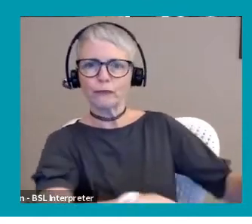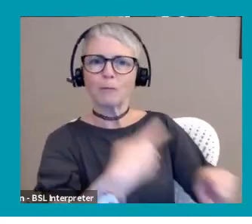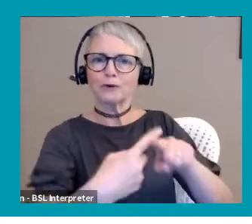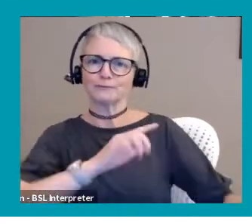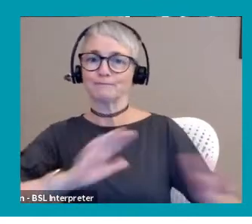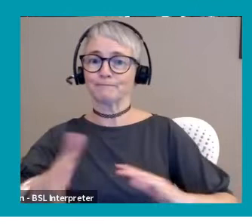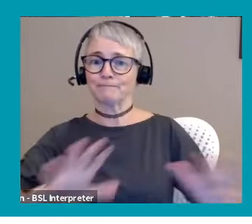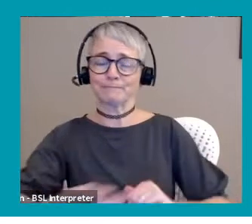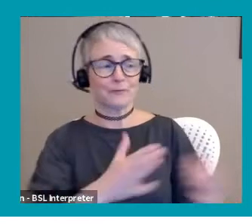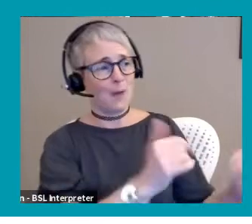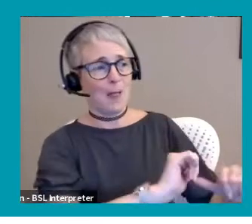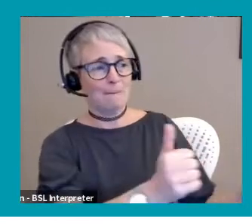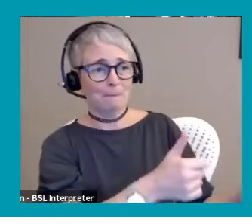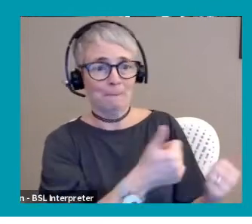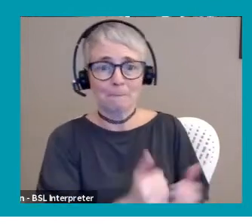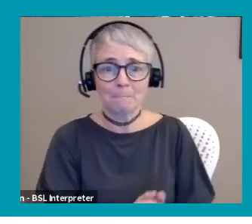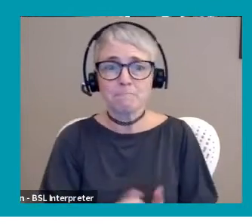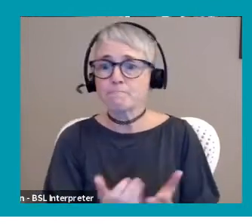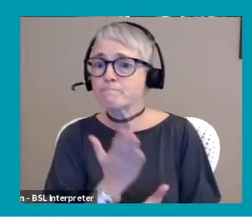Just want to do a test that everything is okay with the captions?